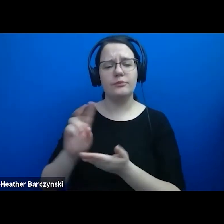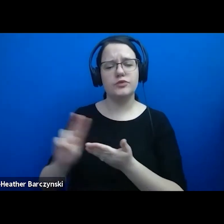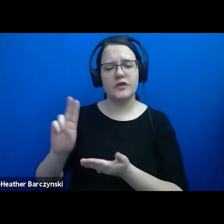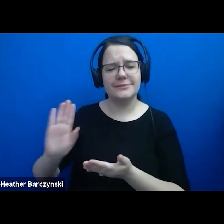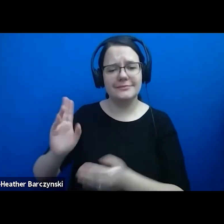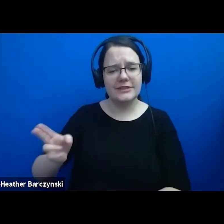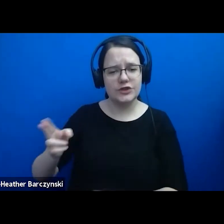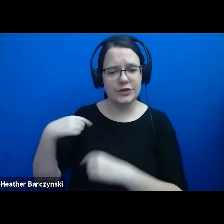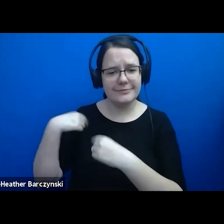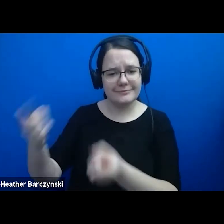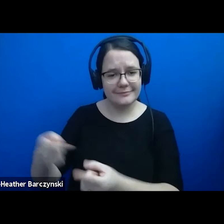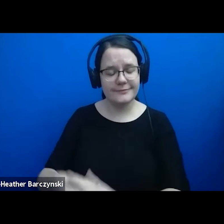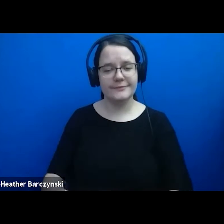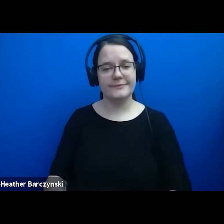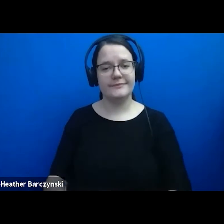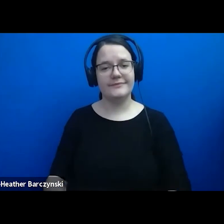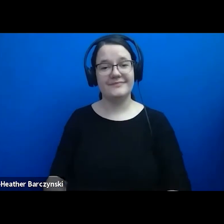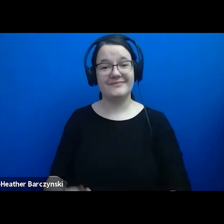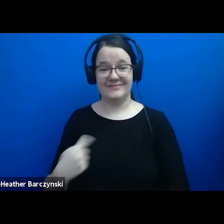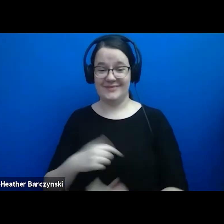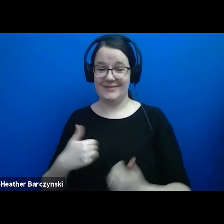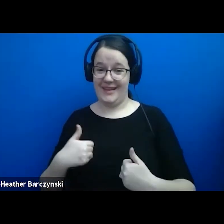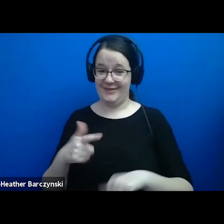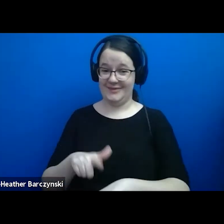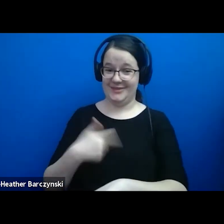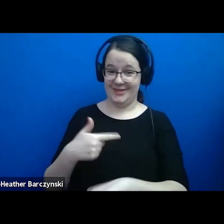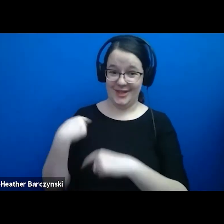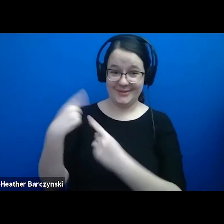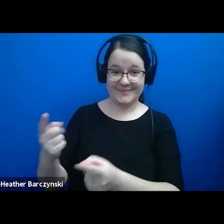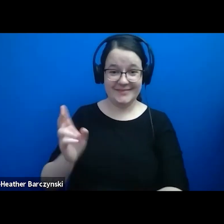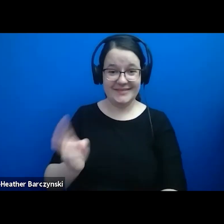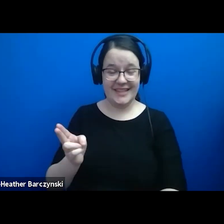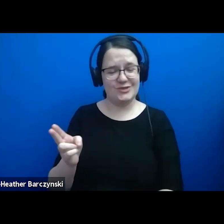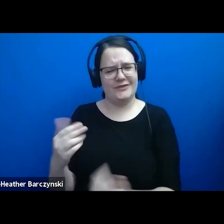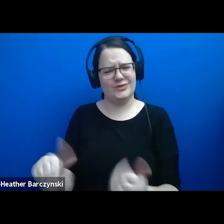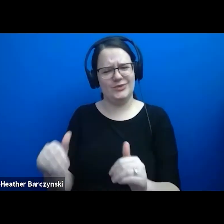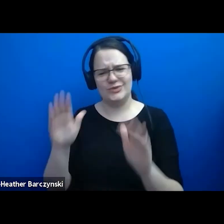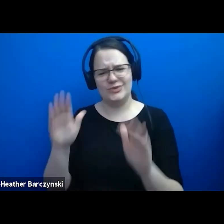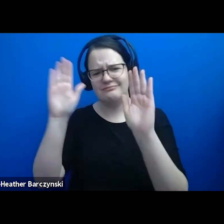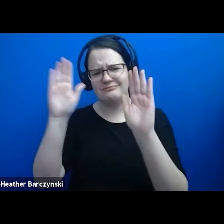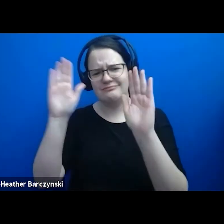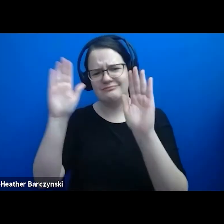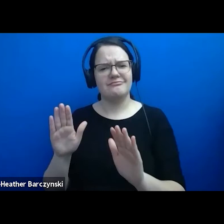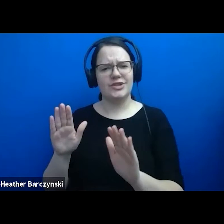in this area we have a long-standing history of uh just excellence in infectious disease research in